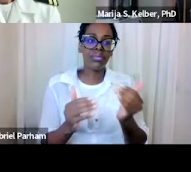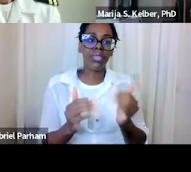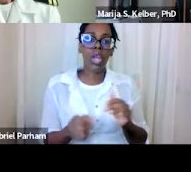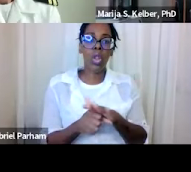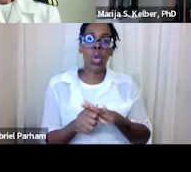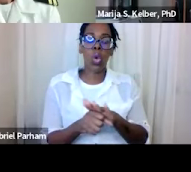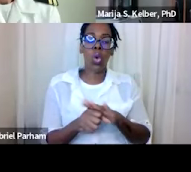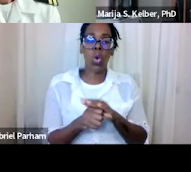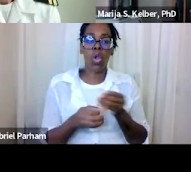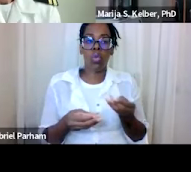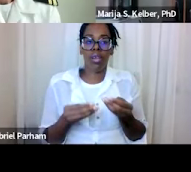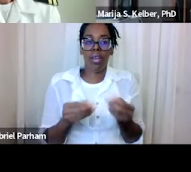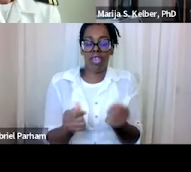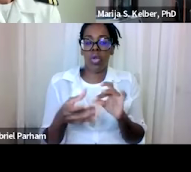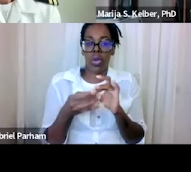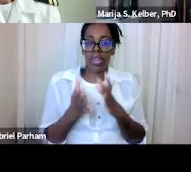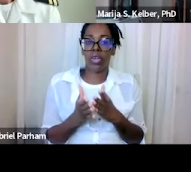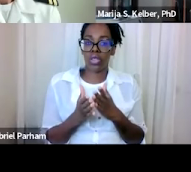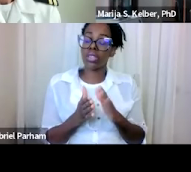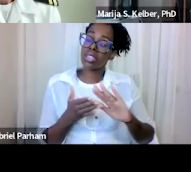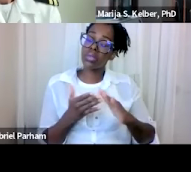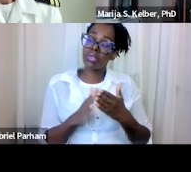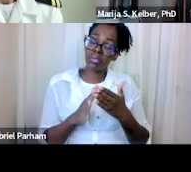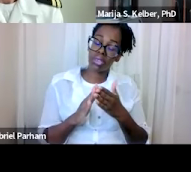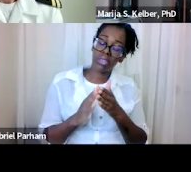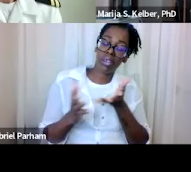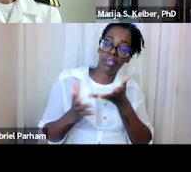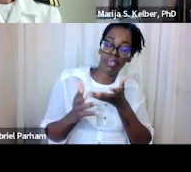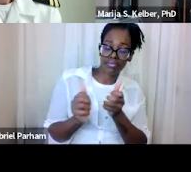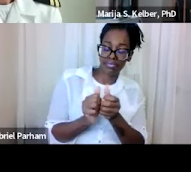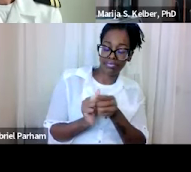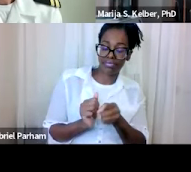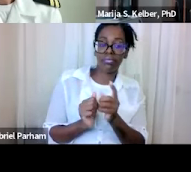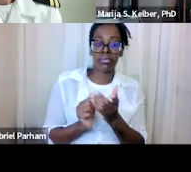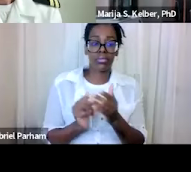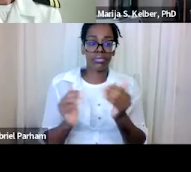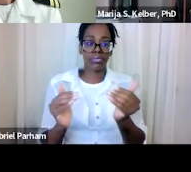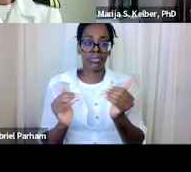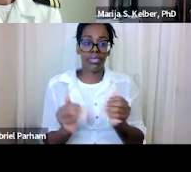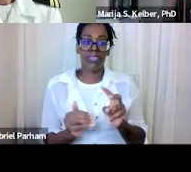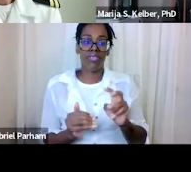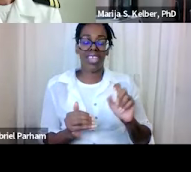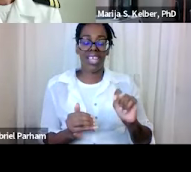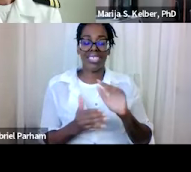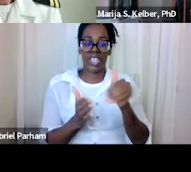these are also individuals that are community facing and engaging. Vet Centers are definitely,